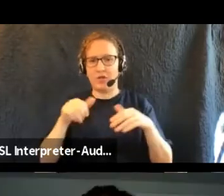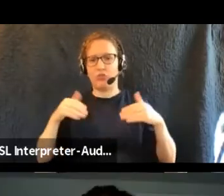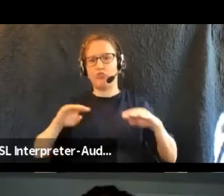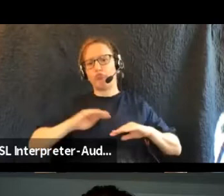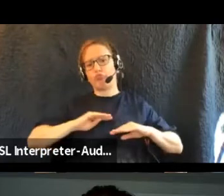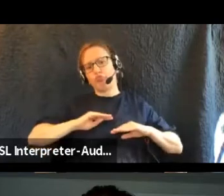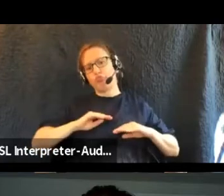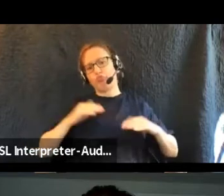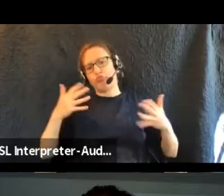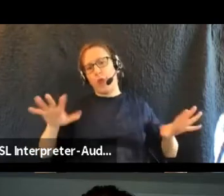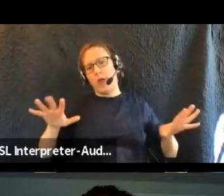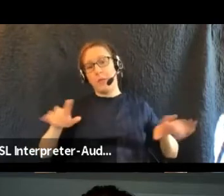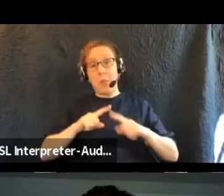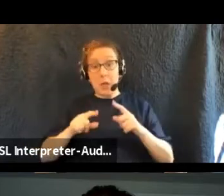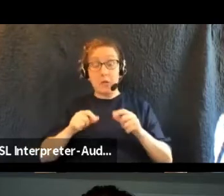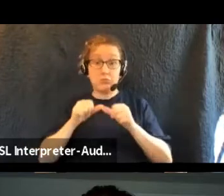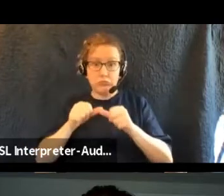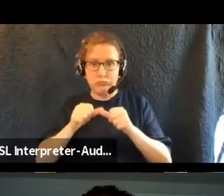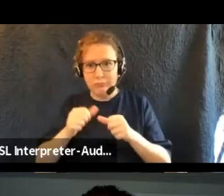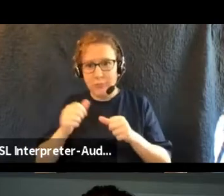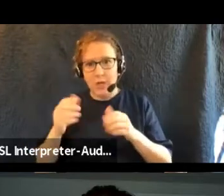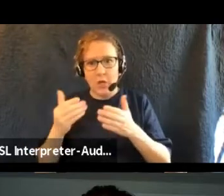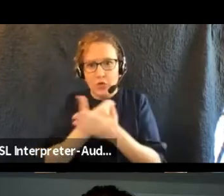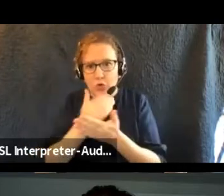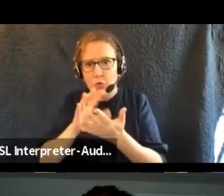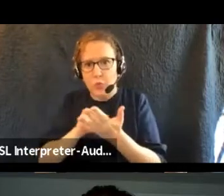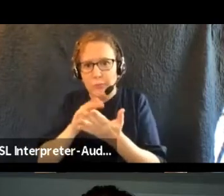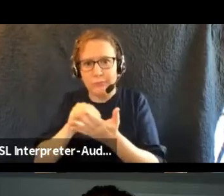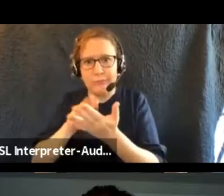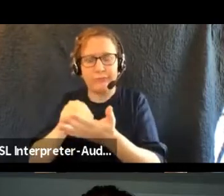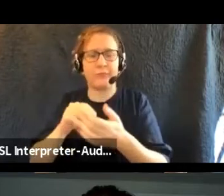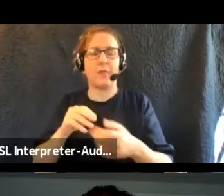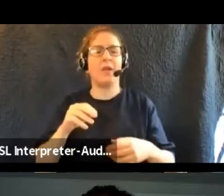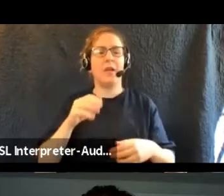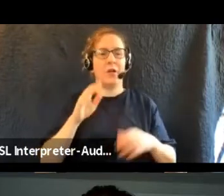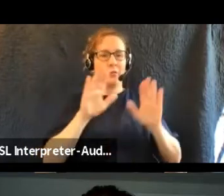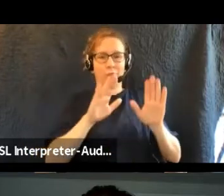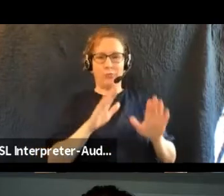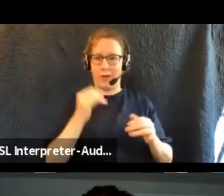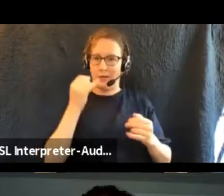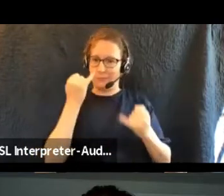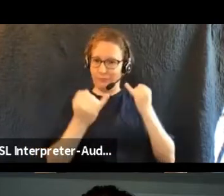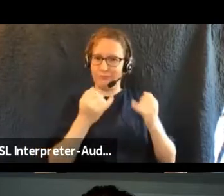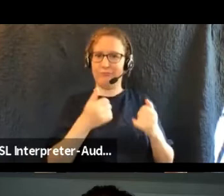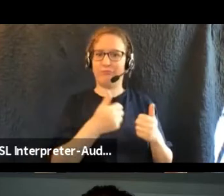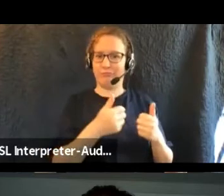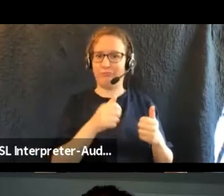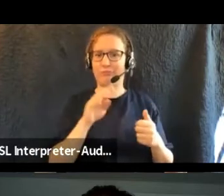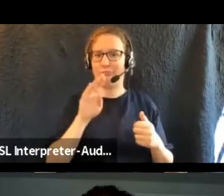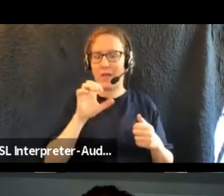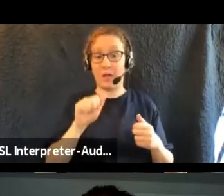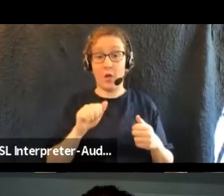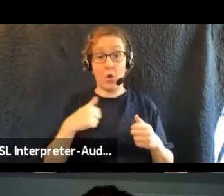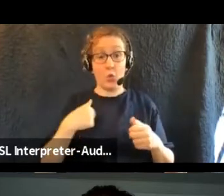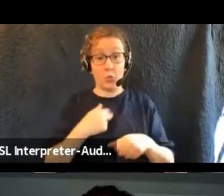I know that another example, we use the platform Canvas for our course content online and they